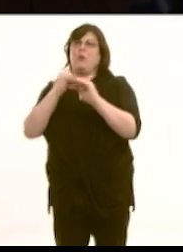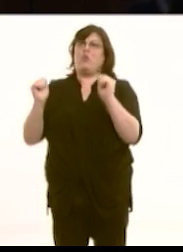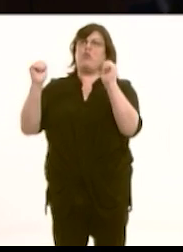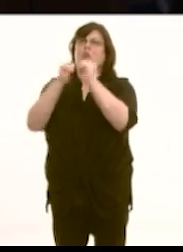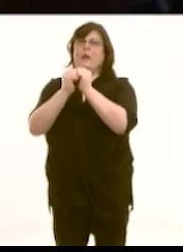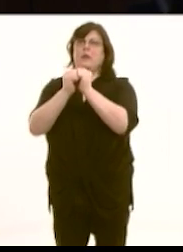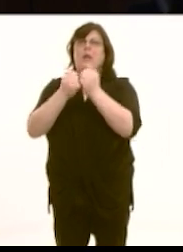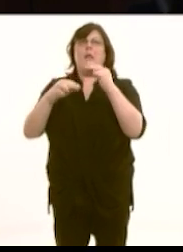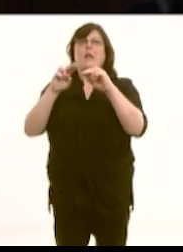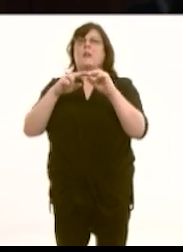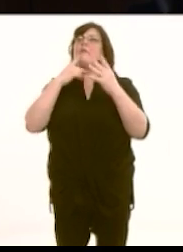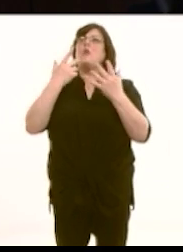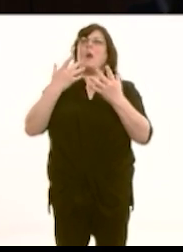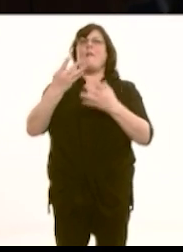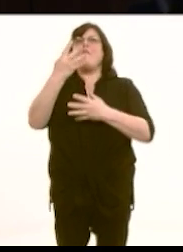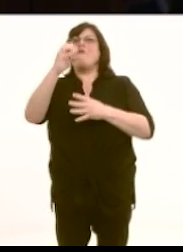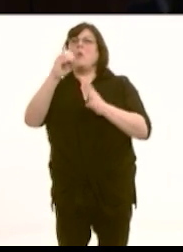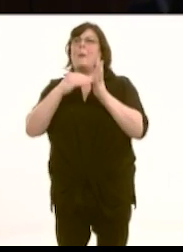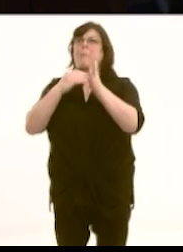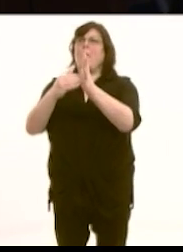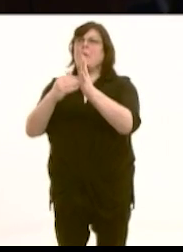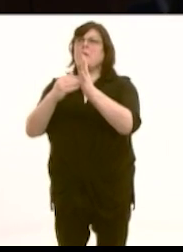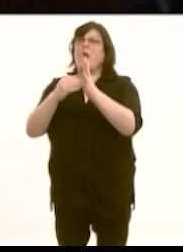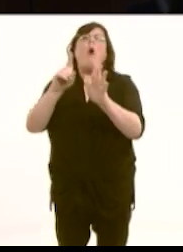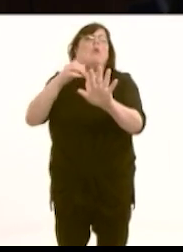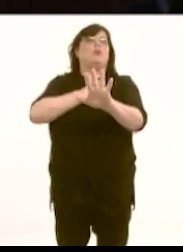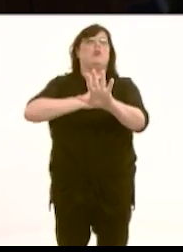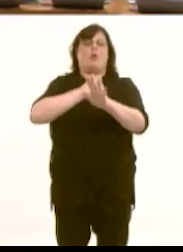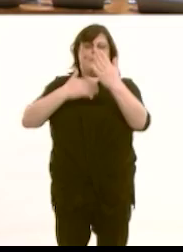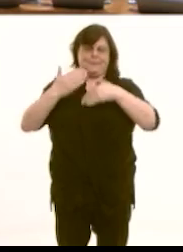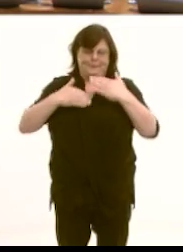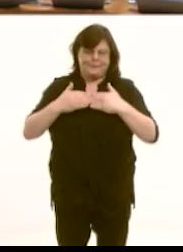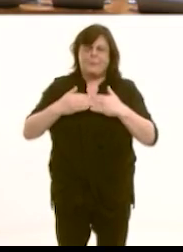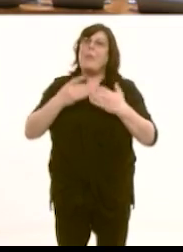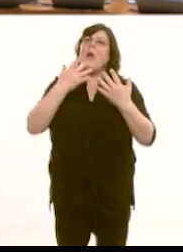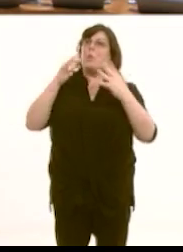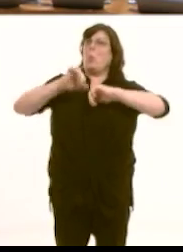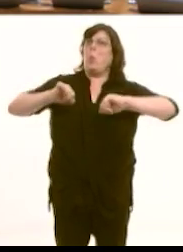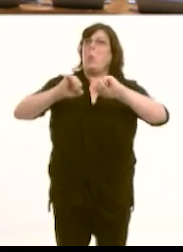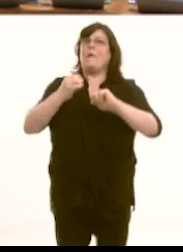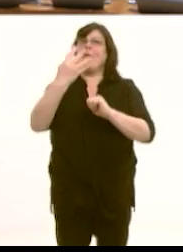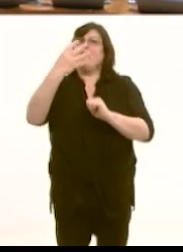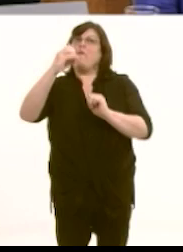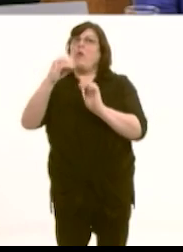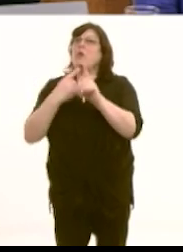If you live in north Wales, itís 52 weeks. Sorry, 40 weeks rather than 40 months.